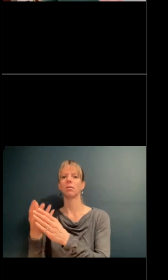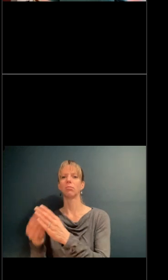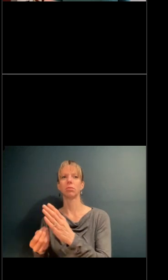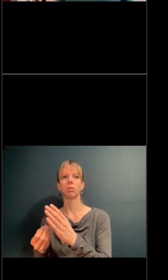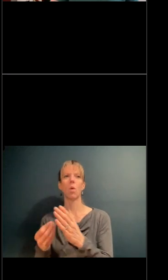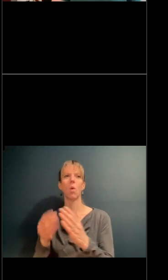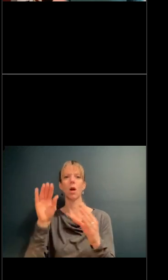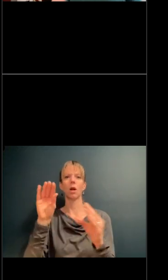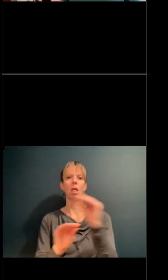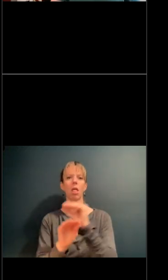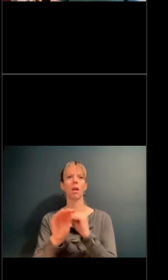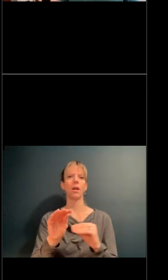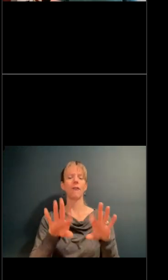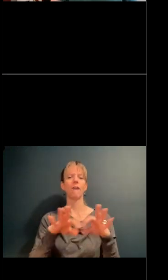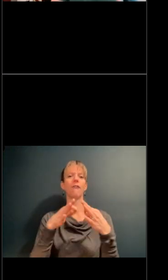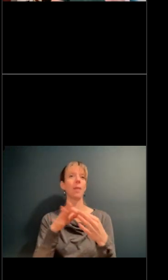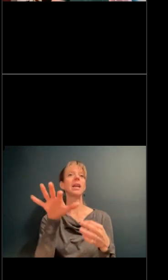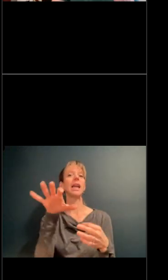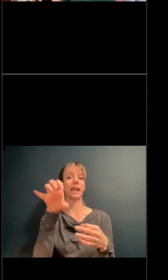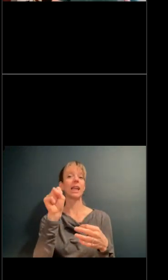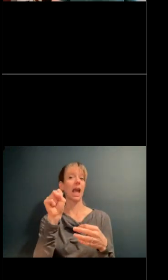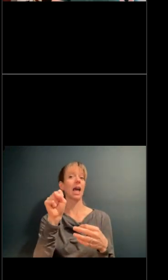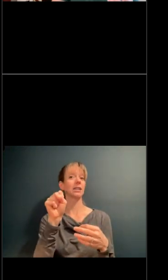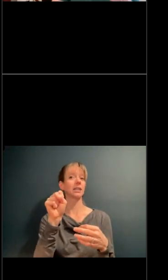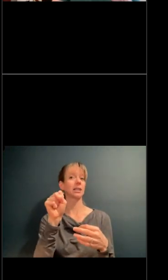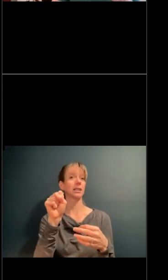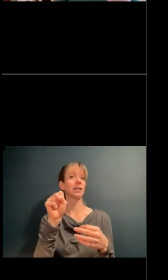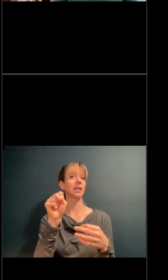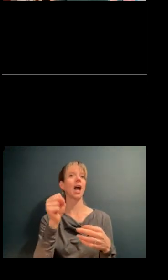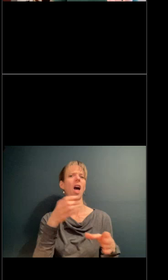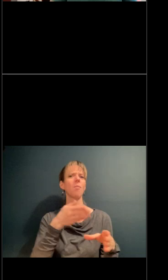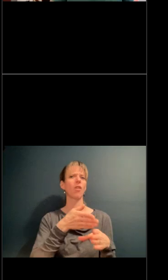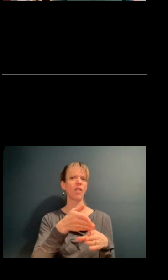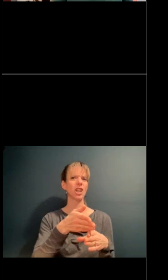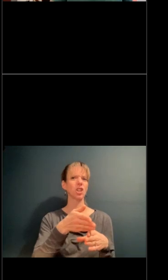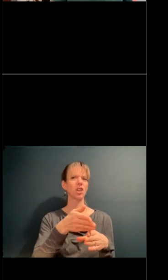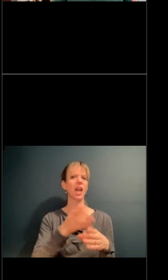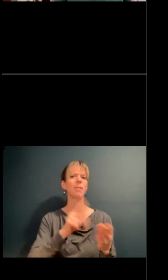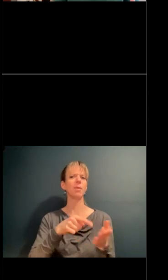Family members absolutely. And a lot of professionals and paid supports.